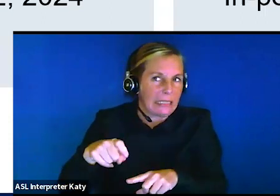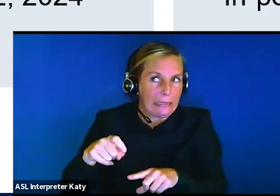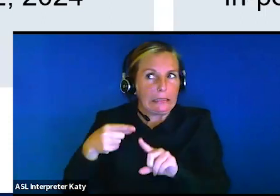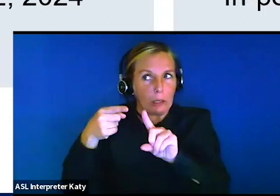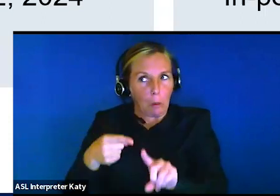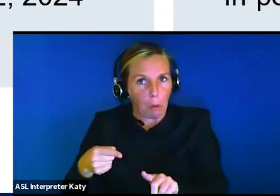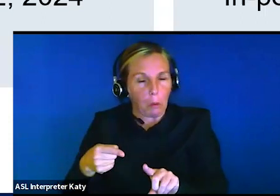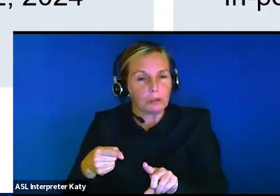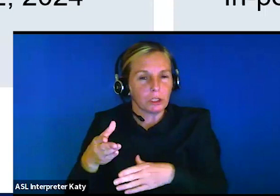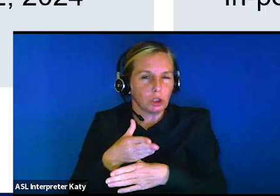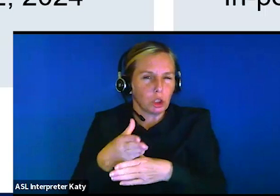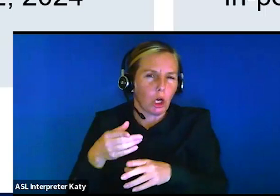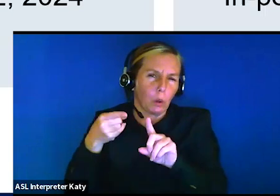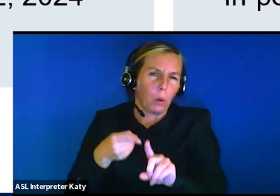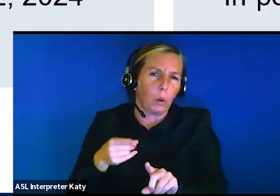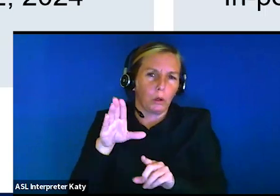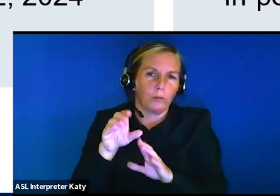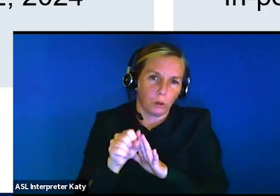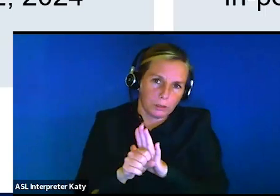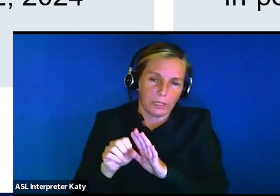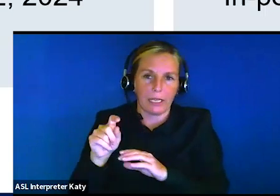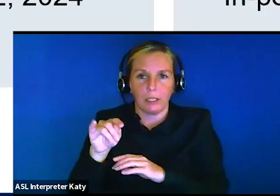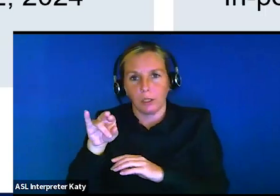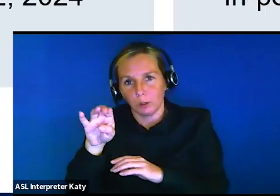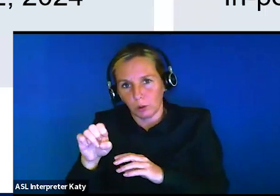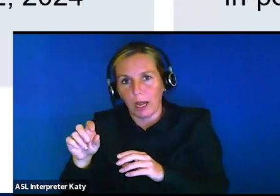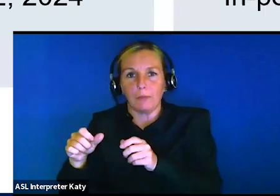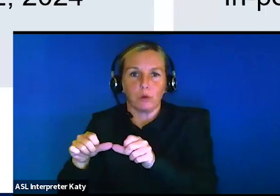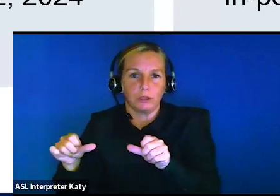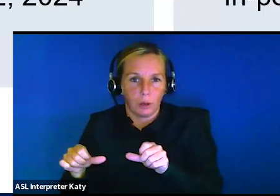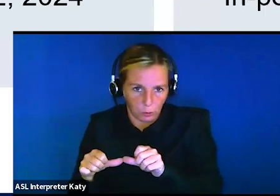shared goals of your state, tribe or territory, and also an in-person site